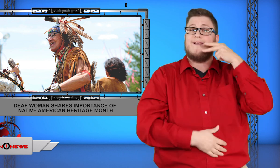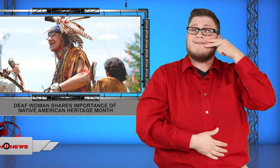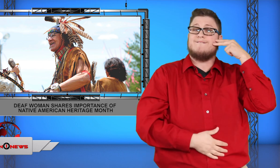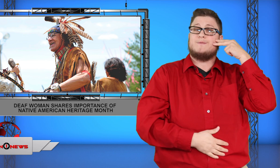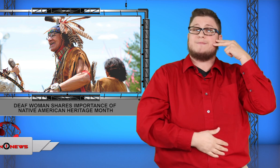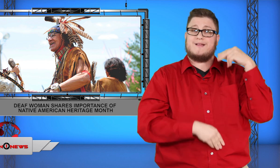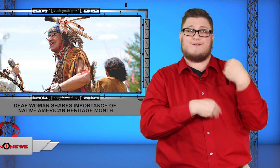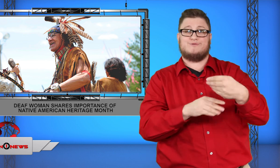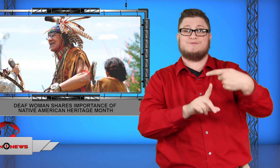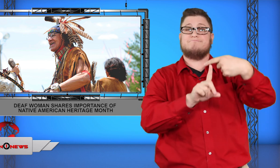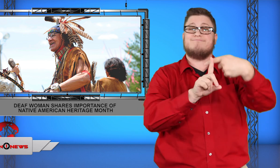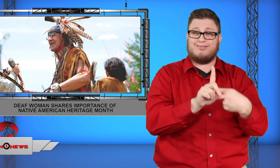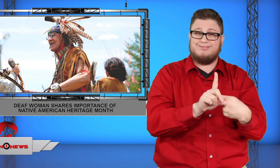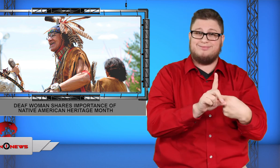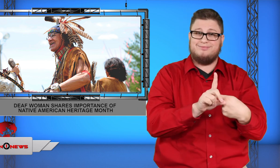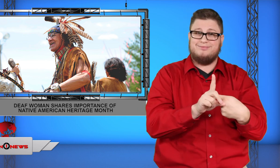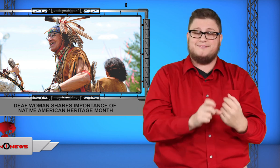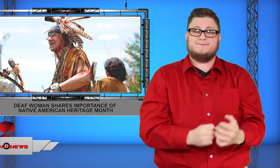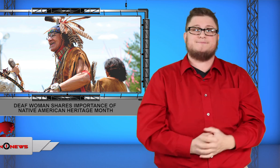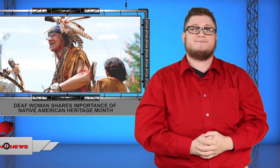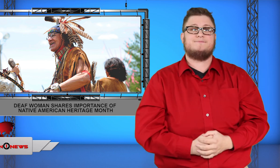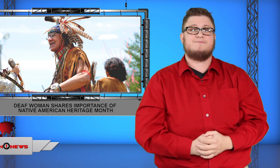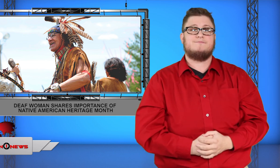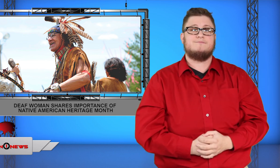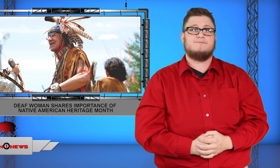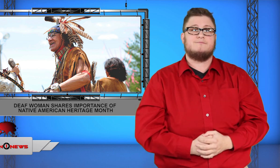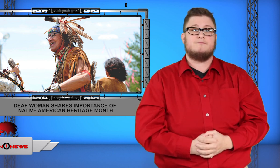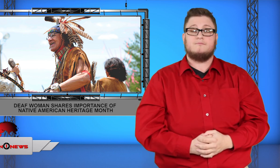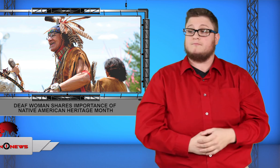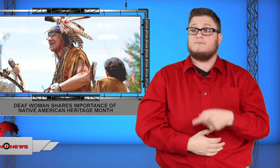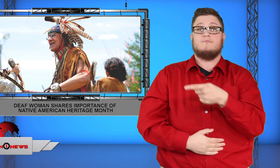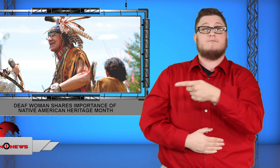Native American Heritage month.